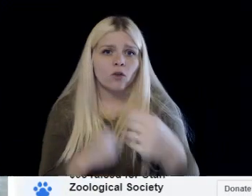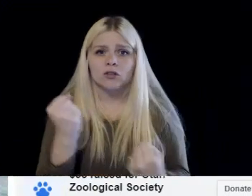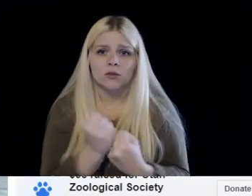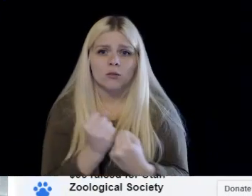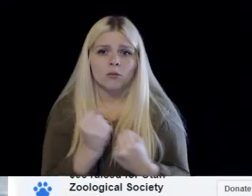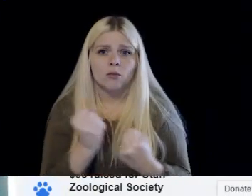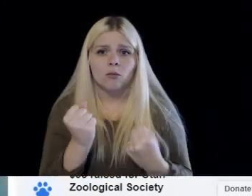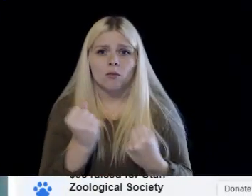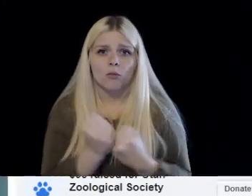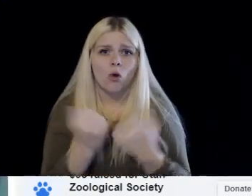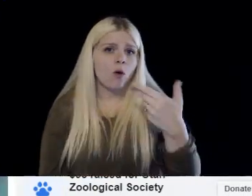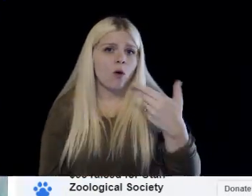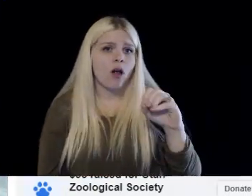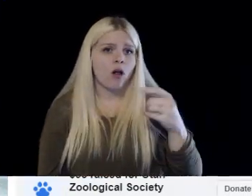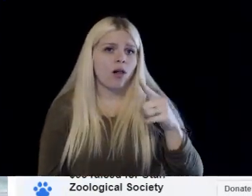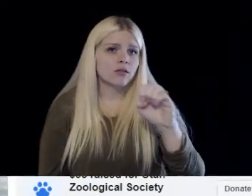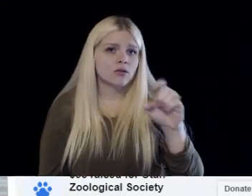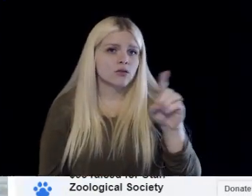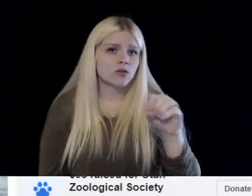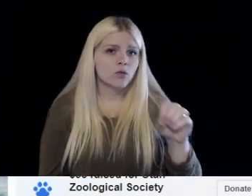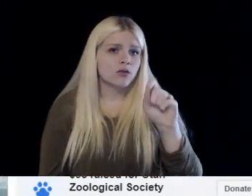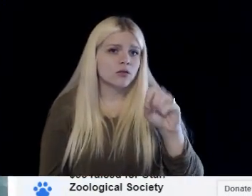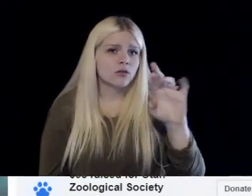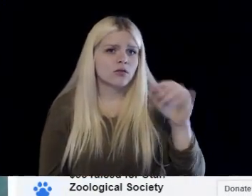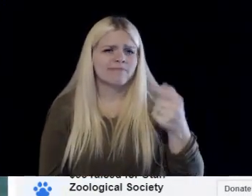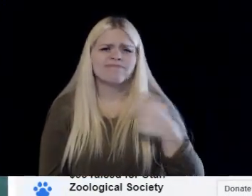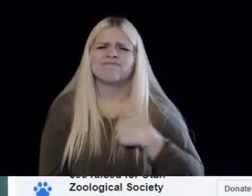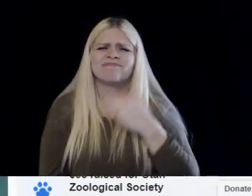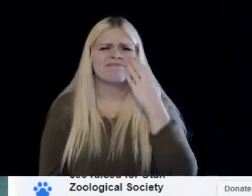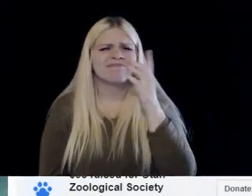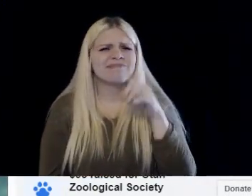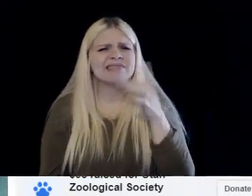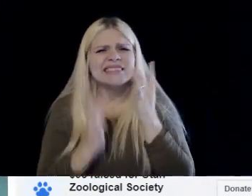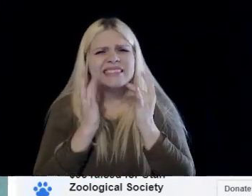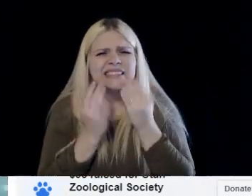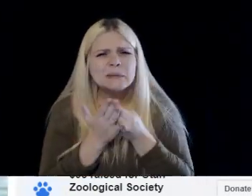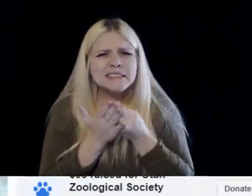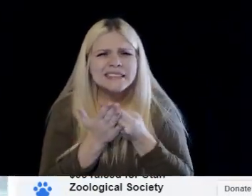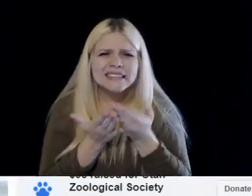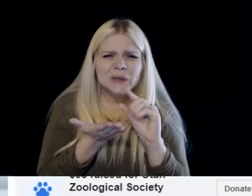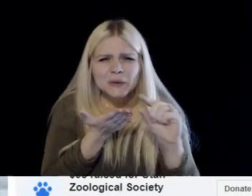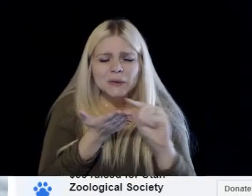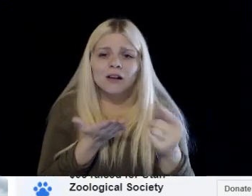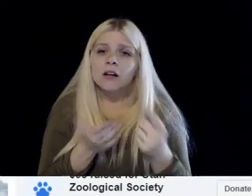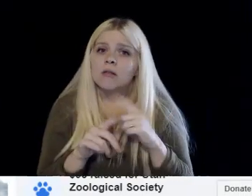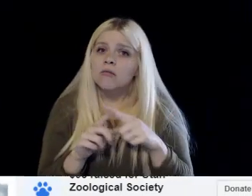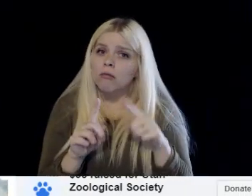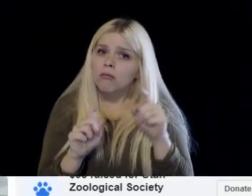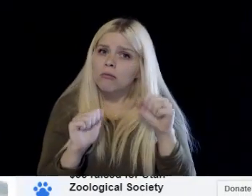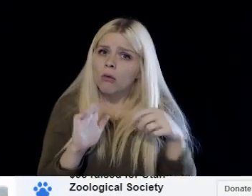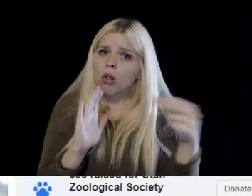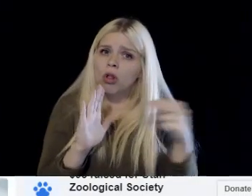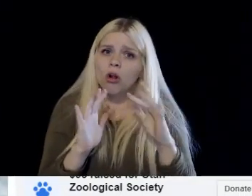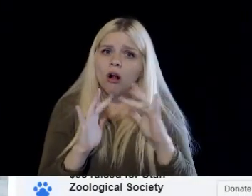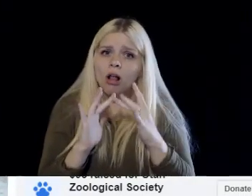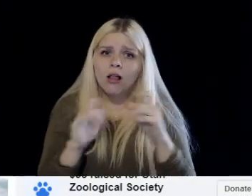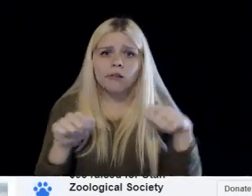of us are in kind of tight spots right now, but if you're able: hoglezoo.org. There's lots of ways you can support the zoo. You can donate, you can buy tickets